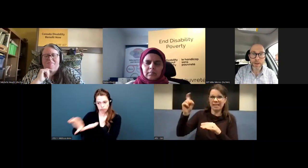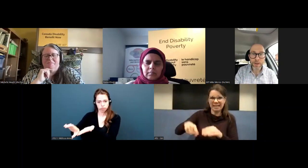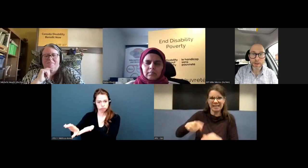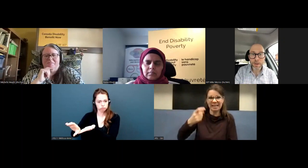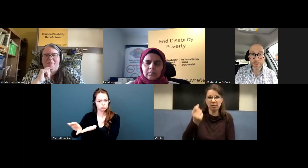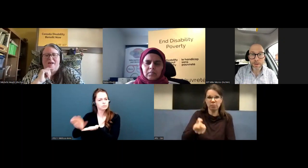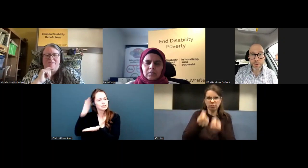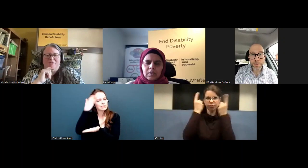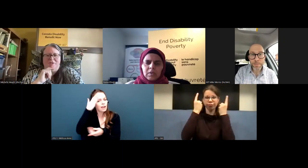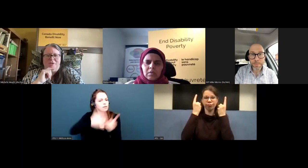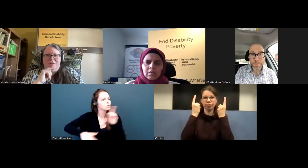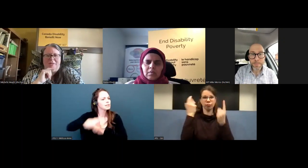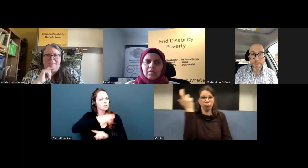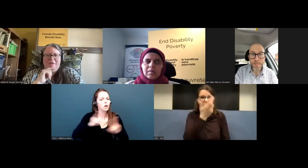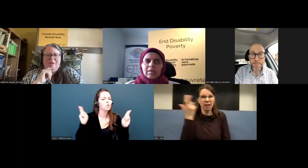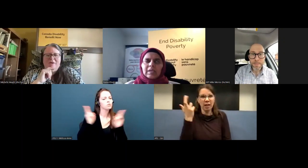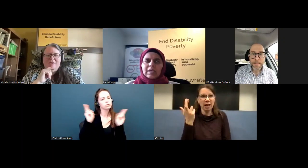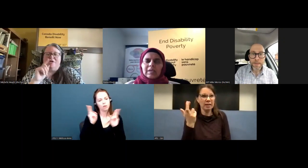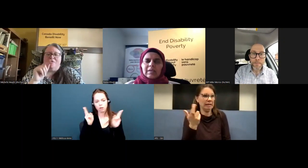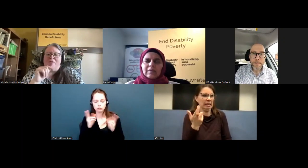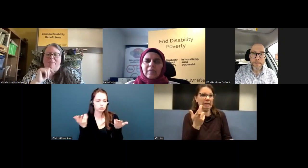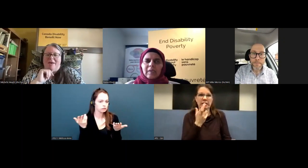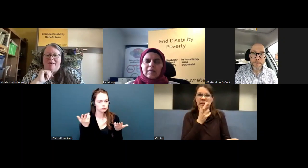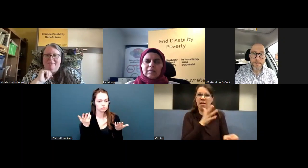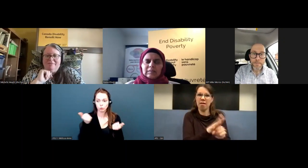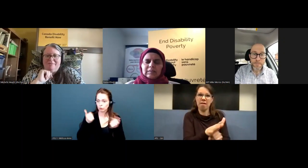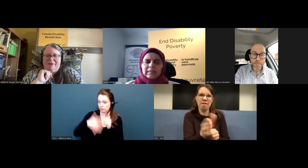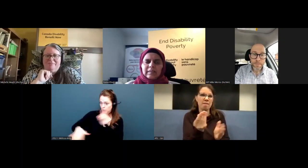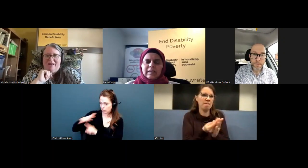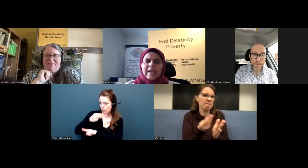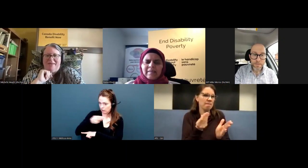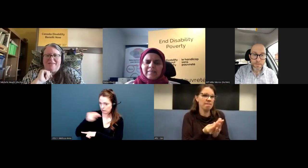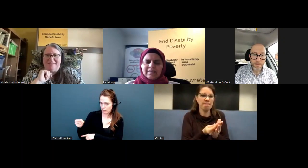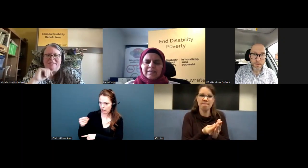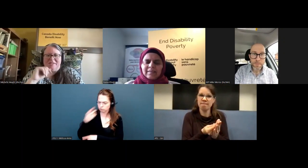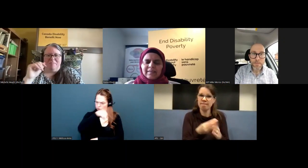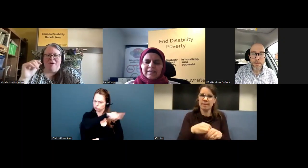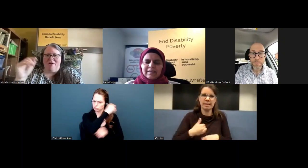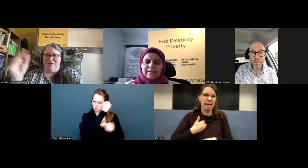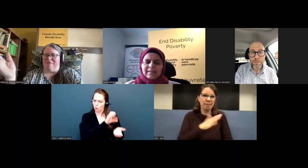Michelle: ABSOLUTELY. RABIA, I THINK THIS IS THE PERFECT MOMENT.